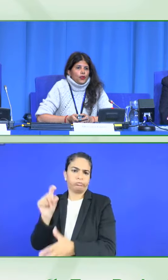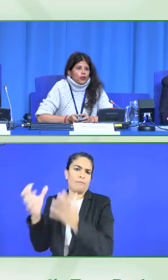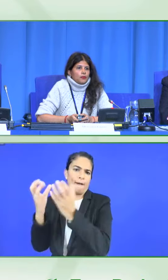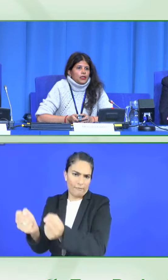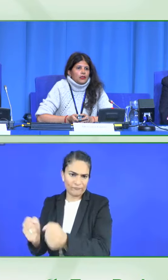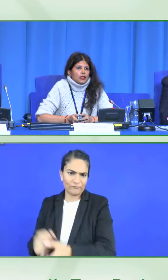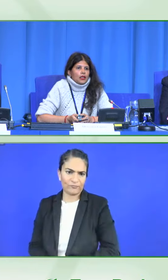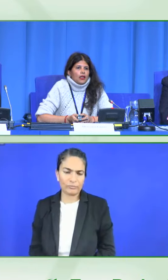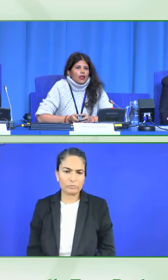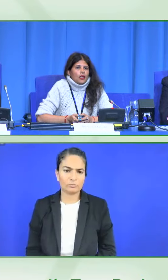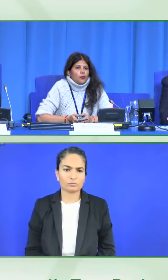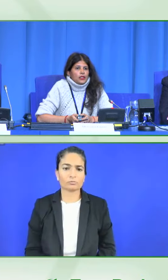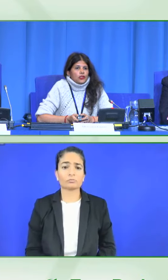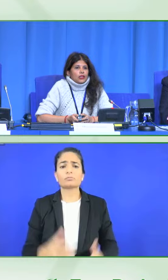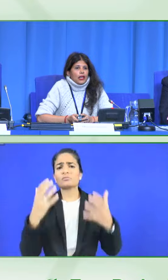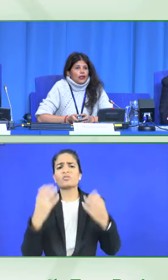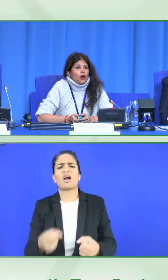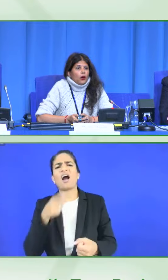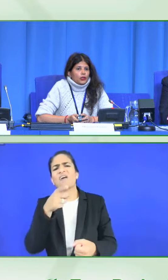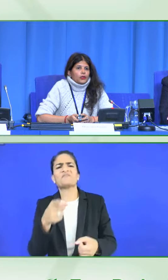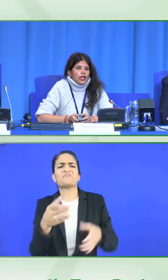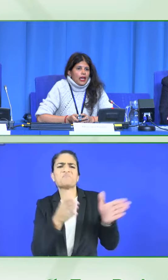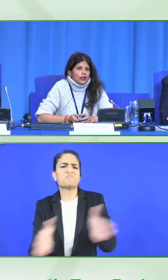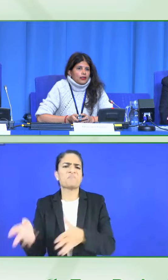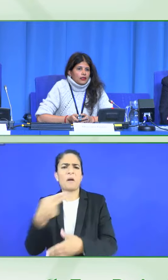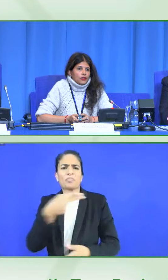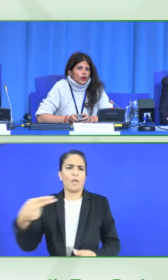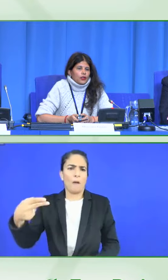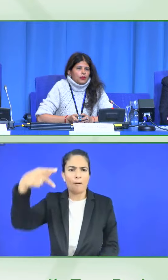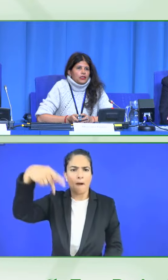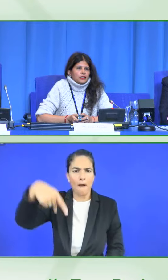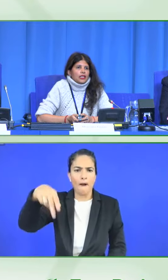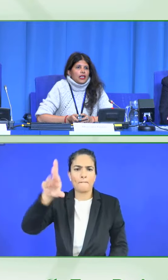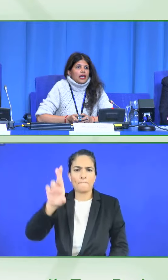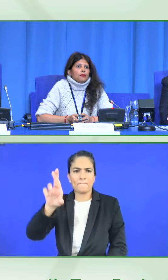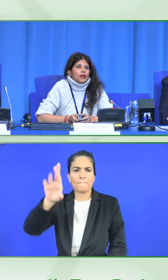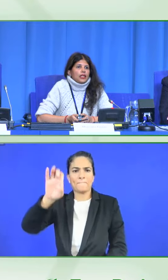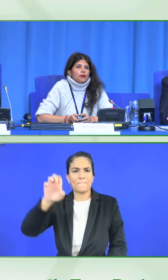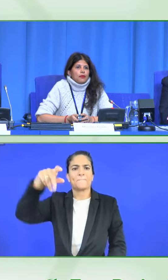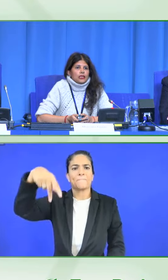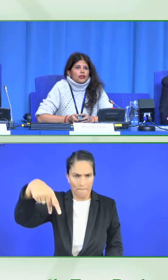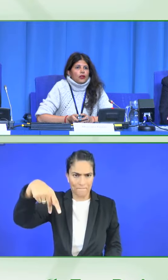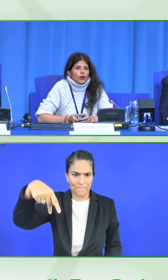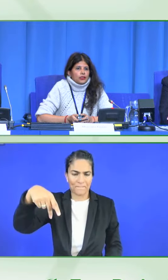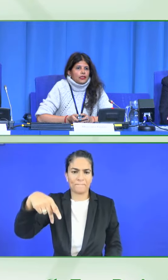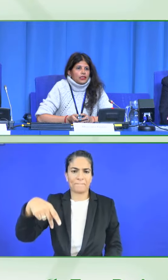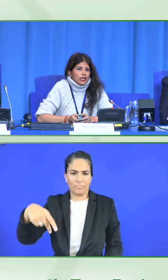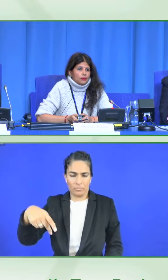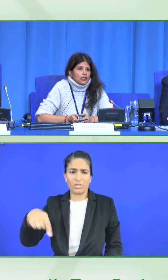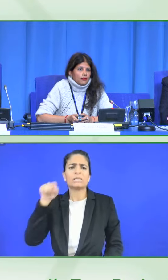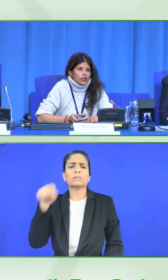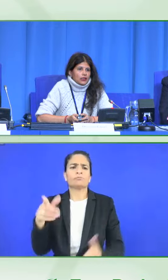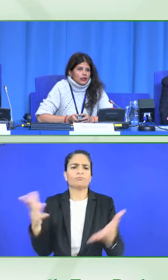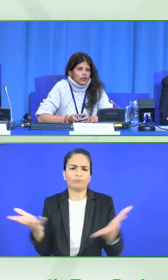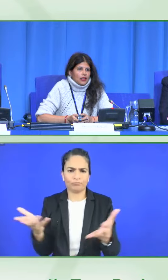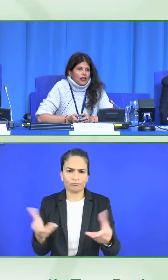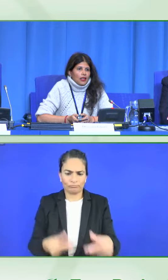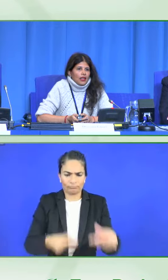panel to exactly the place that you want it to be to do that.